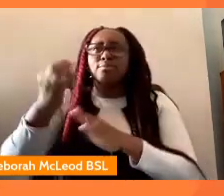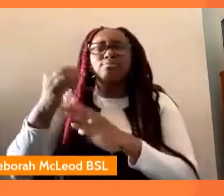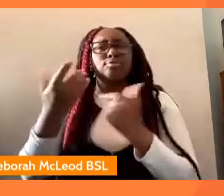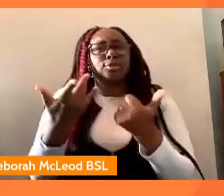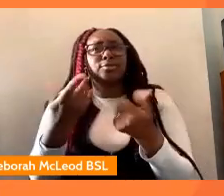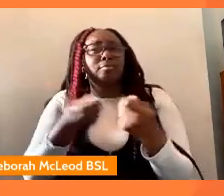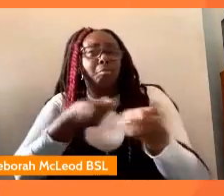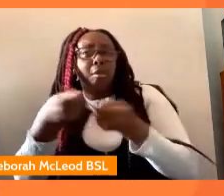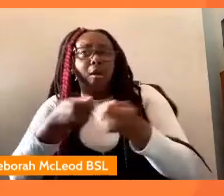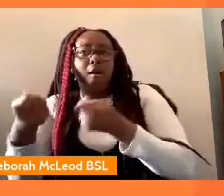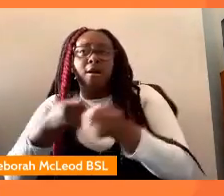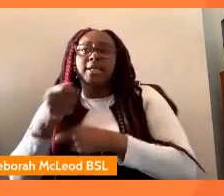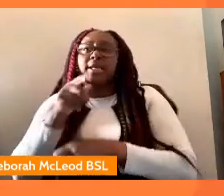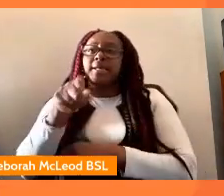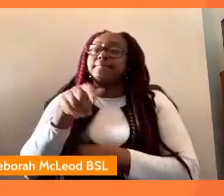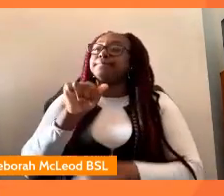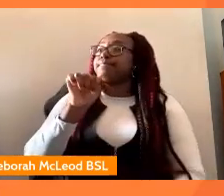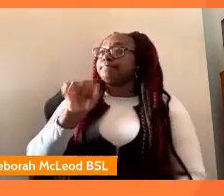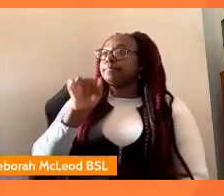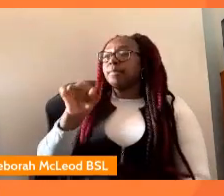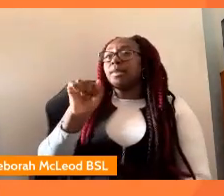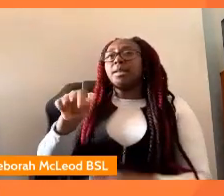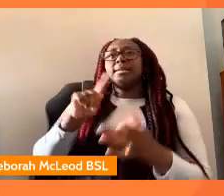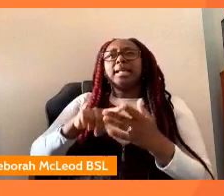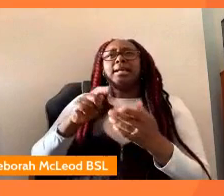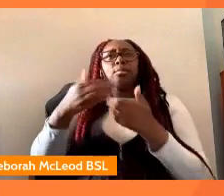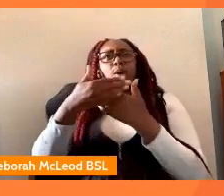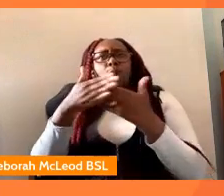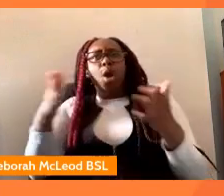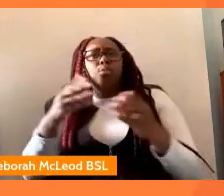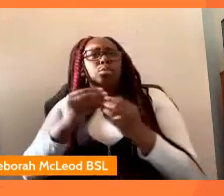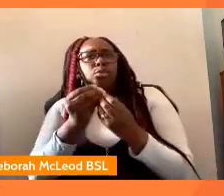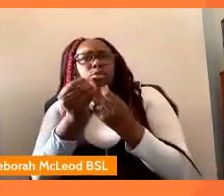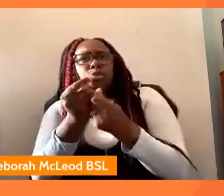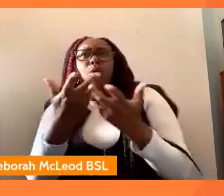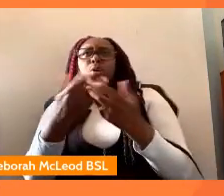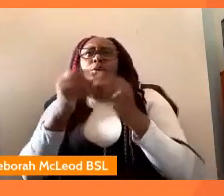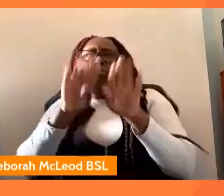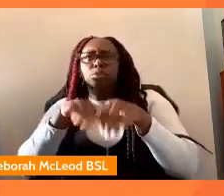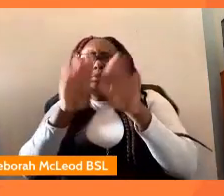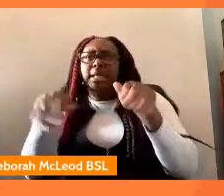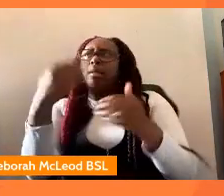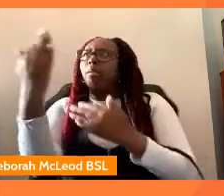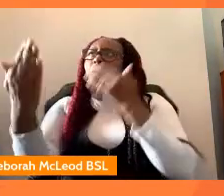It feels like the Open-Source Movement. So I know certain museums and art galleries are going down